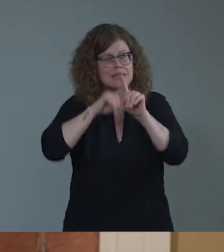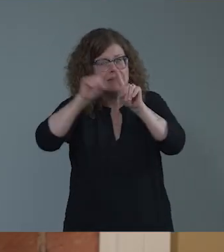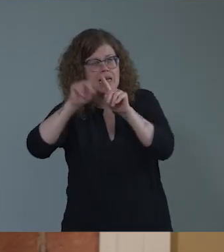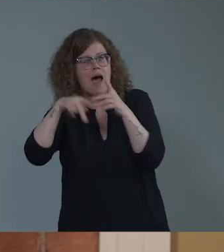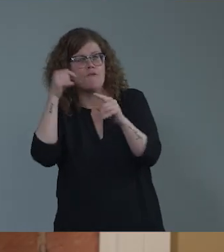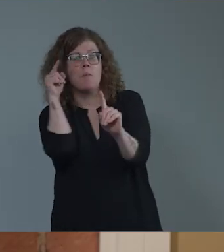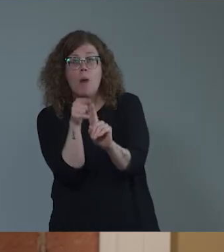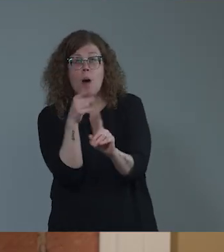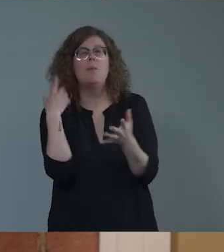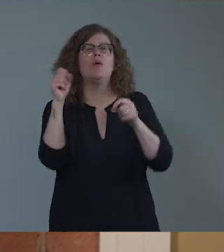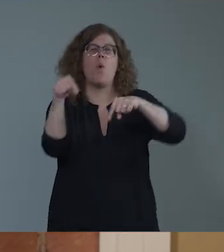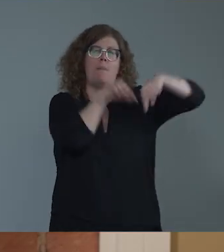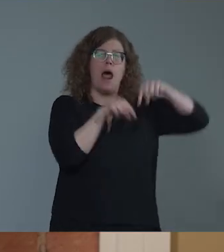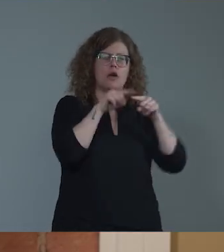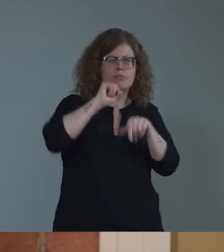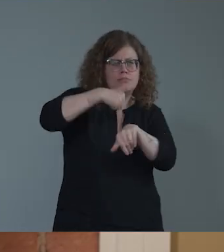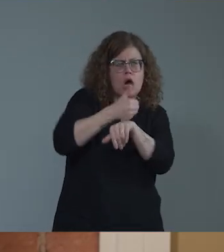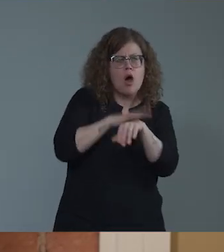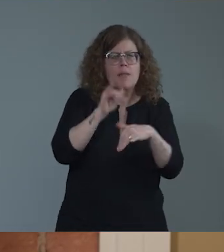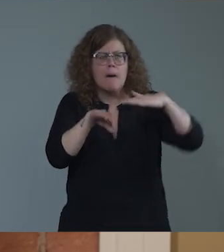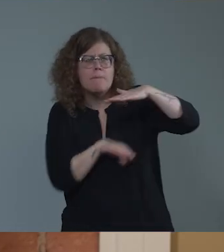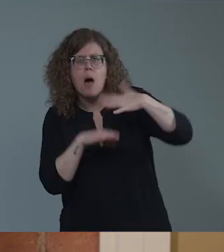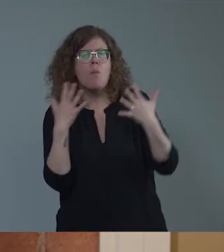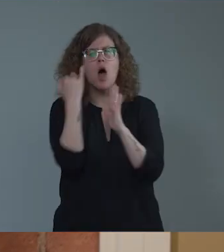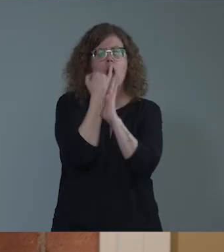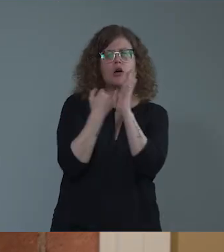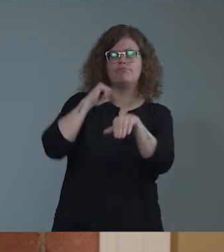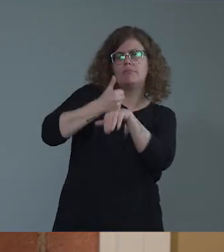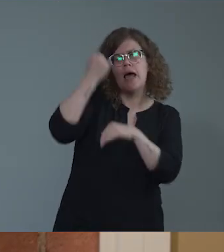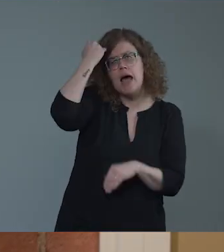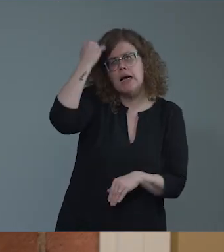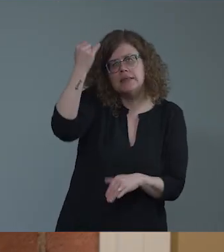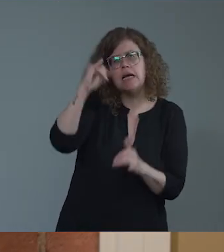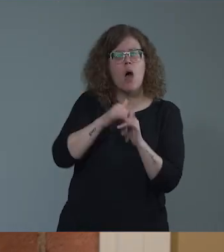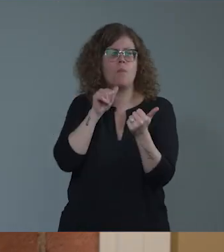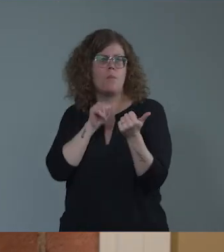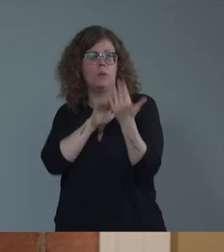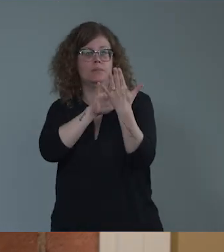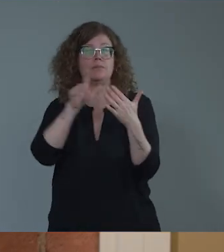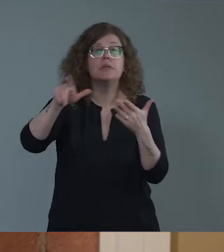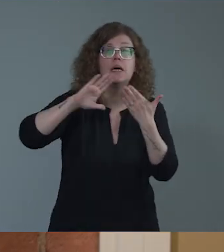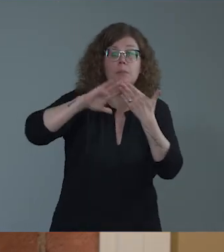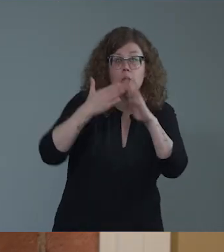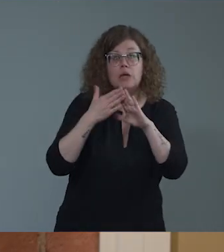process, it’s cyclical, at any point, but we need to go back and cover our bases. So even if the artist already had an idea, approach the community group